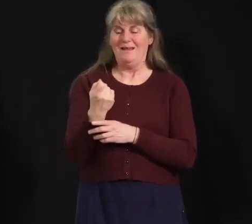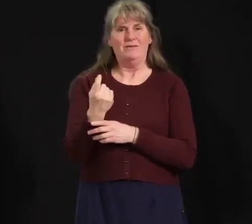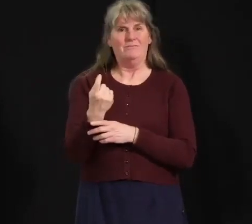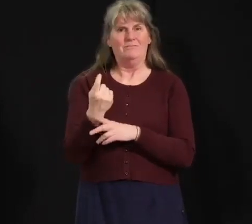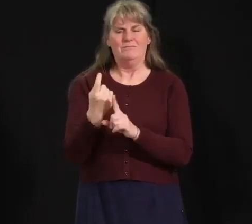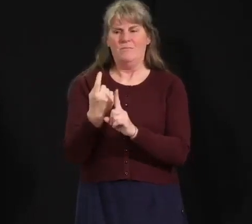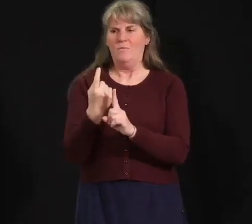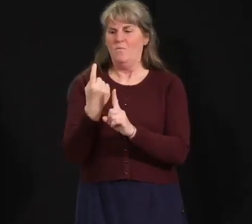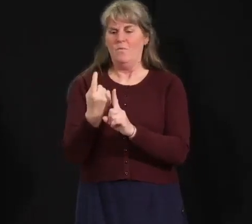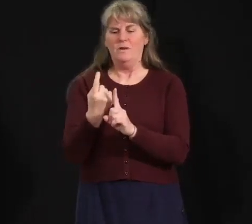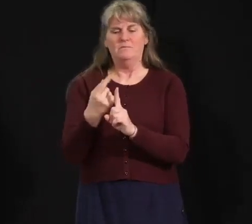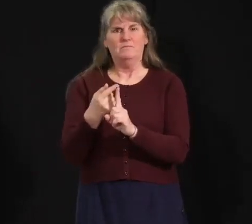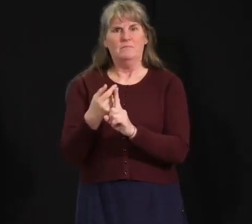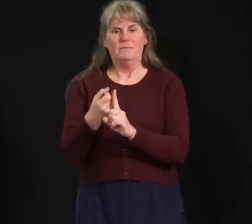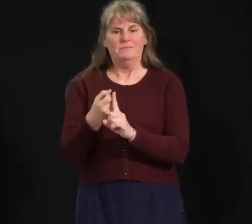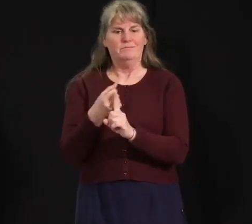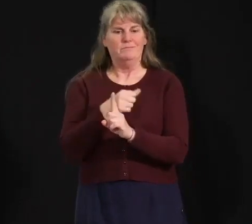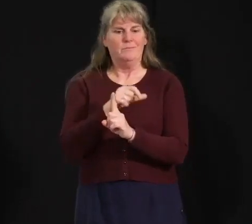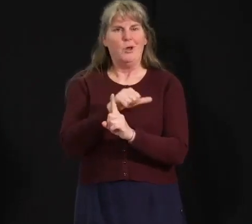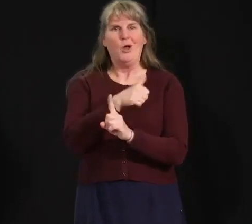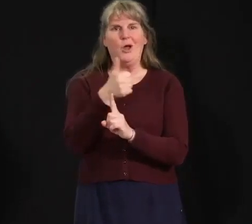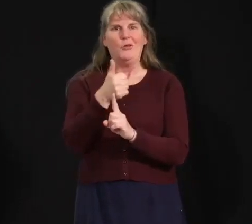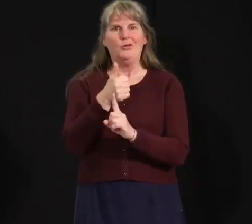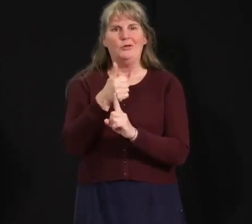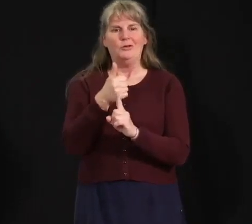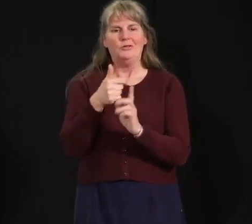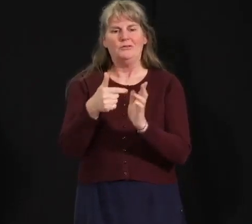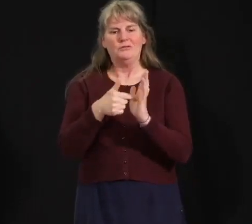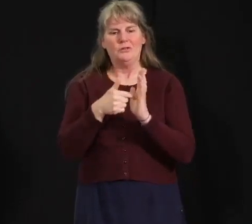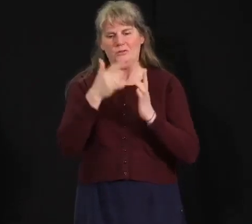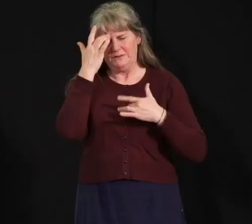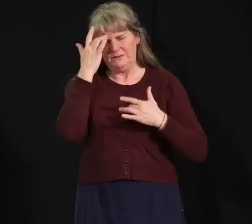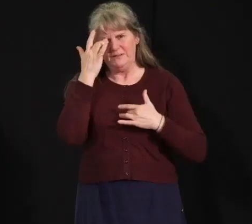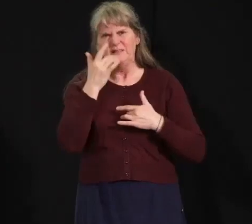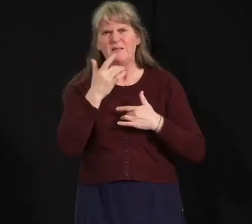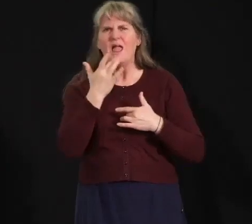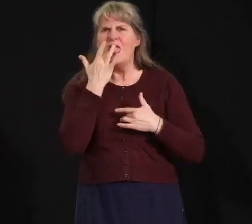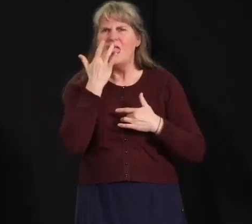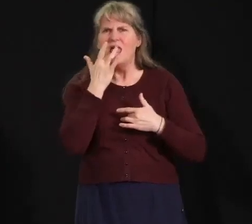symptoms. That is certainly consistency,